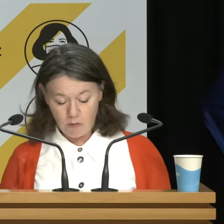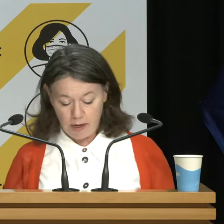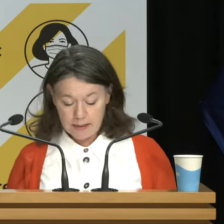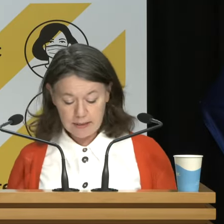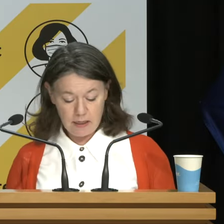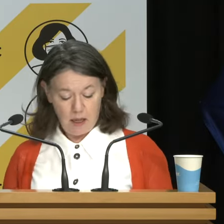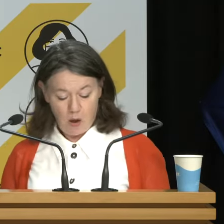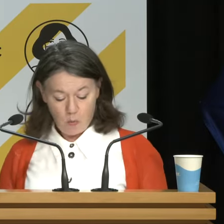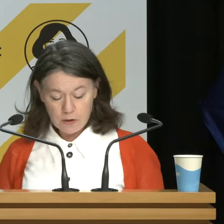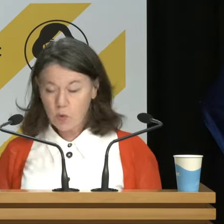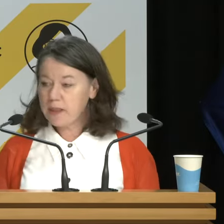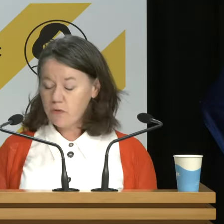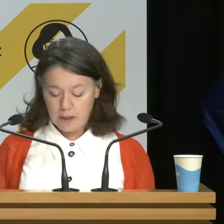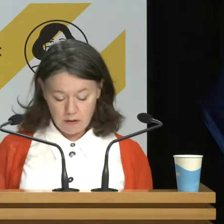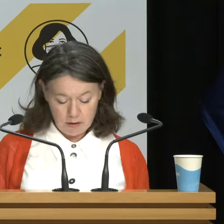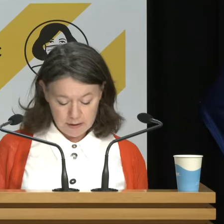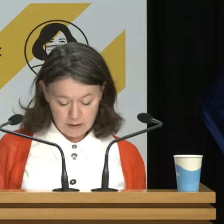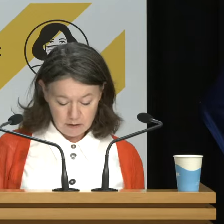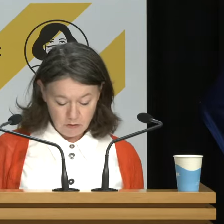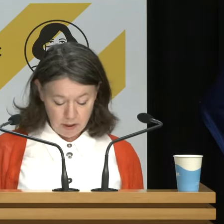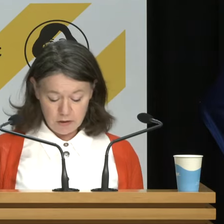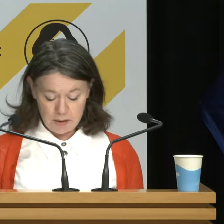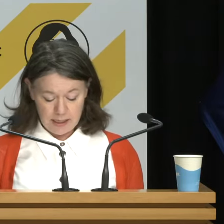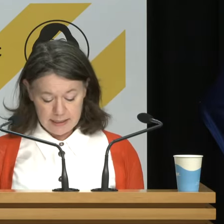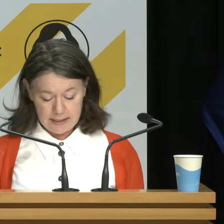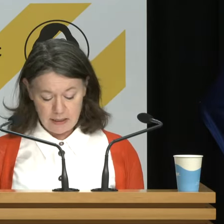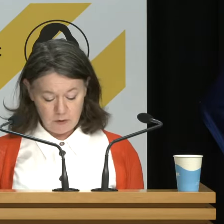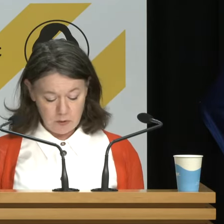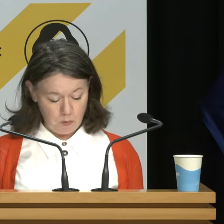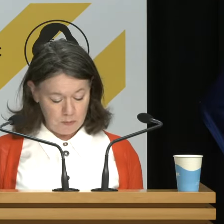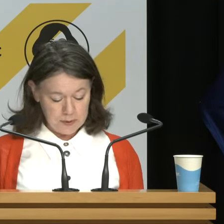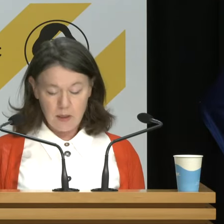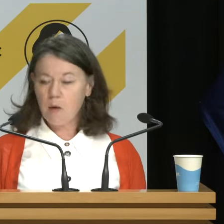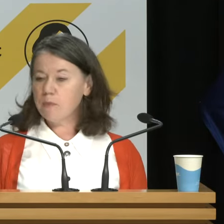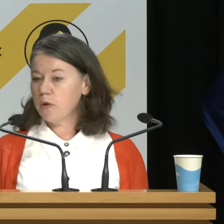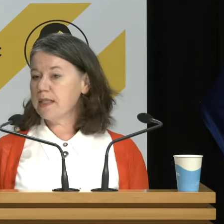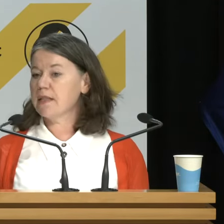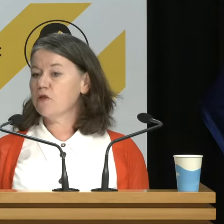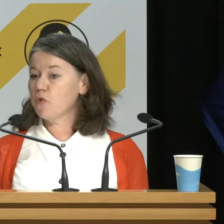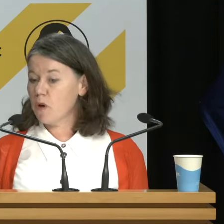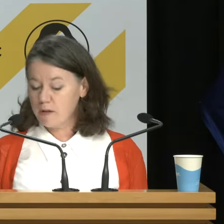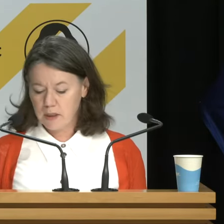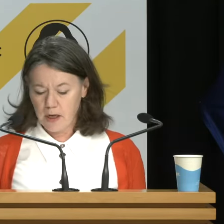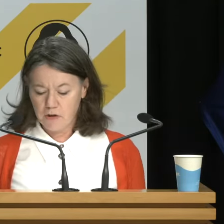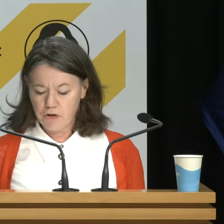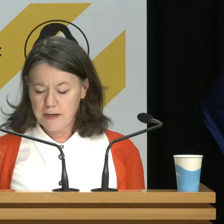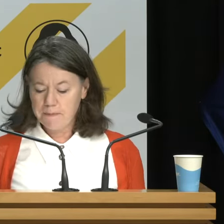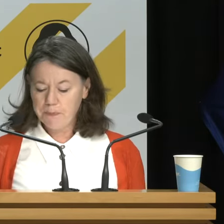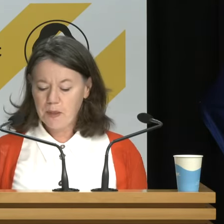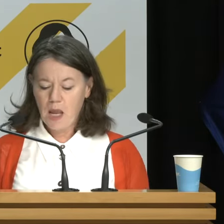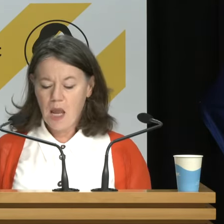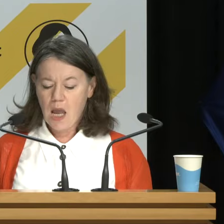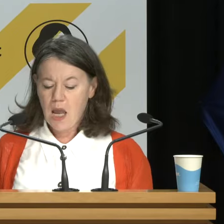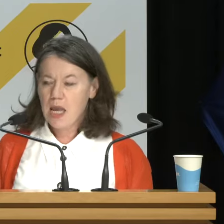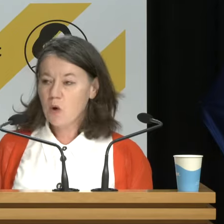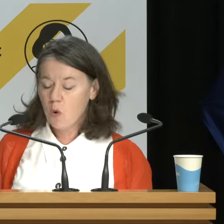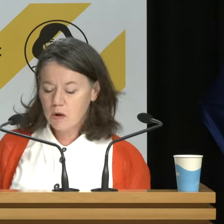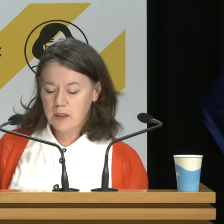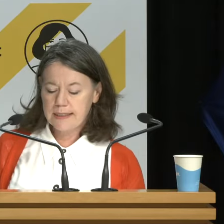this is a stressful time for them and their families and our thoughts are with them. On testing, we continue to see high testing rates, with 23,000